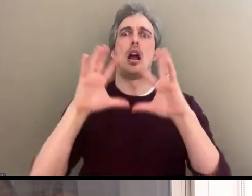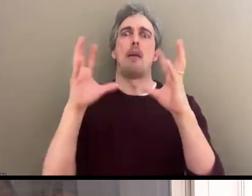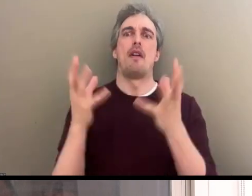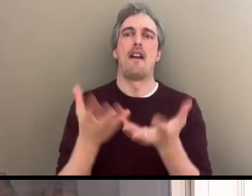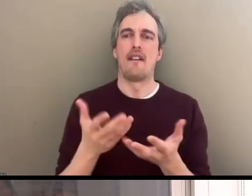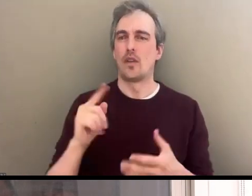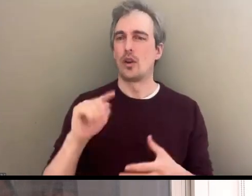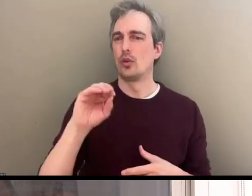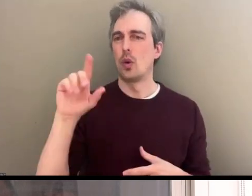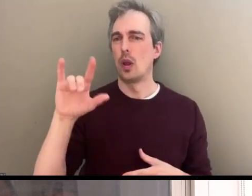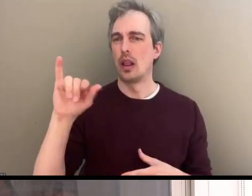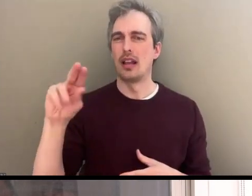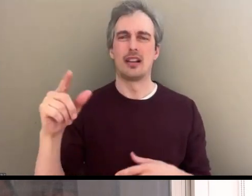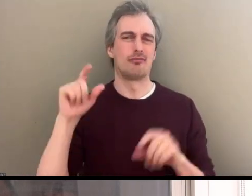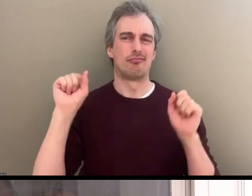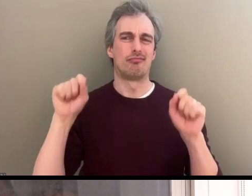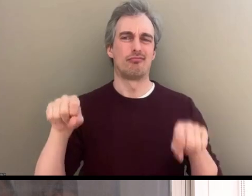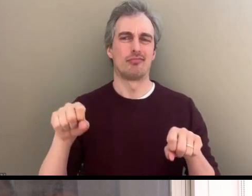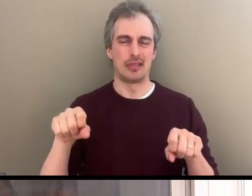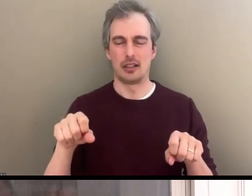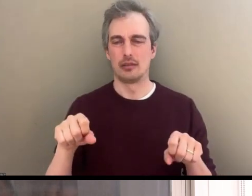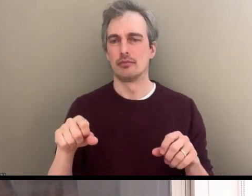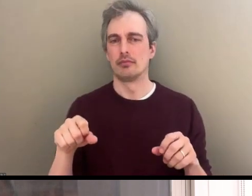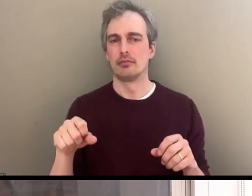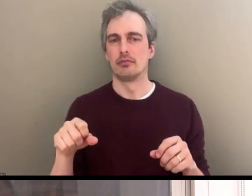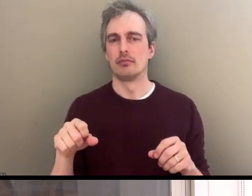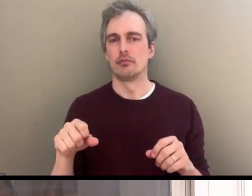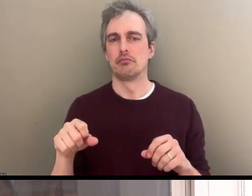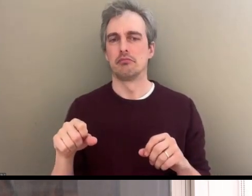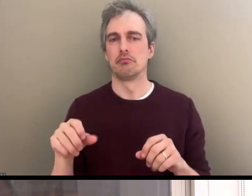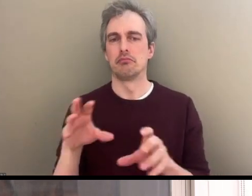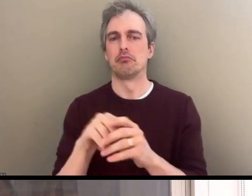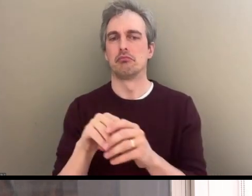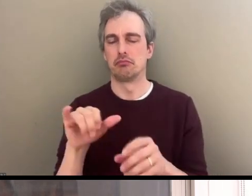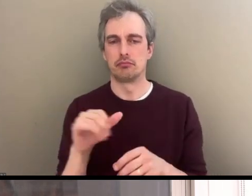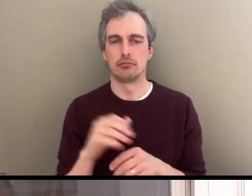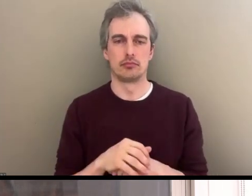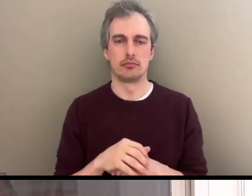Okay, another quick one. Sorry, maybe not quick.